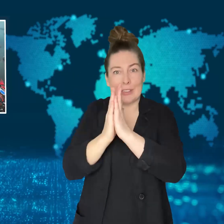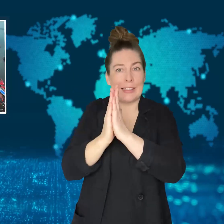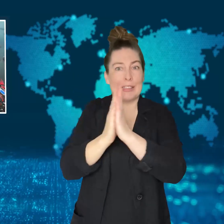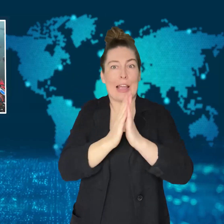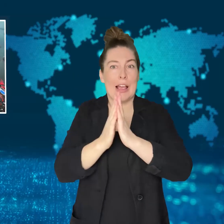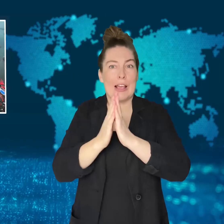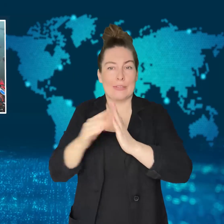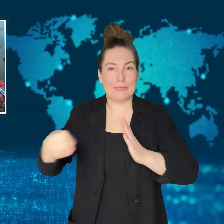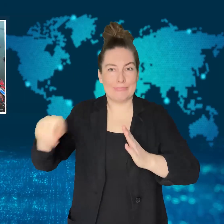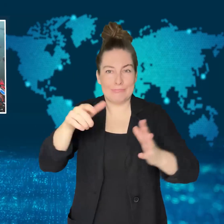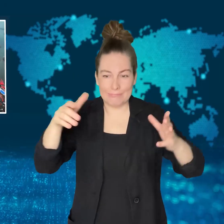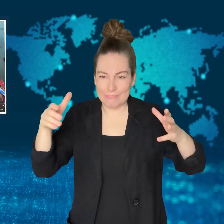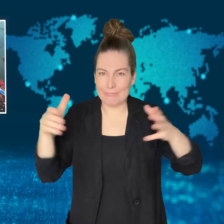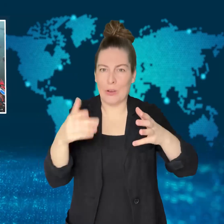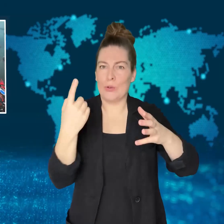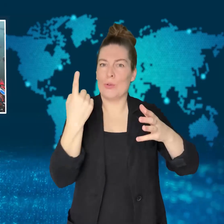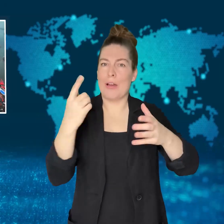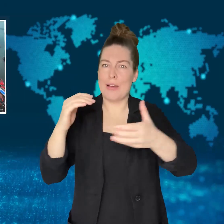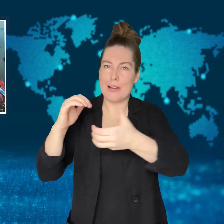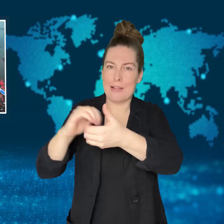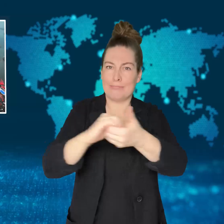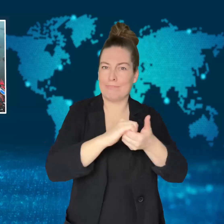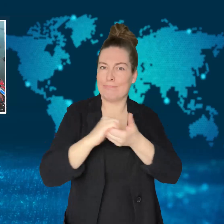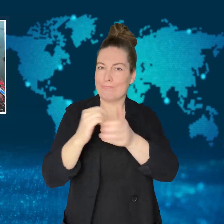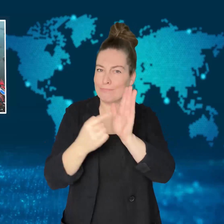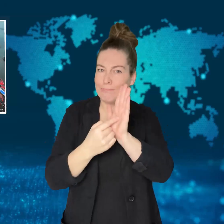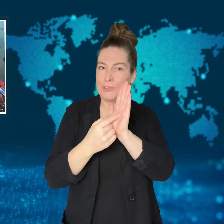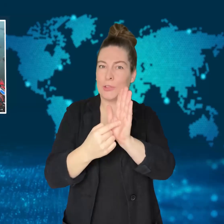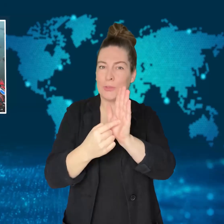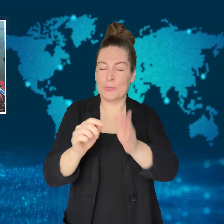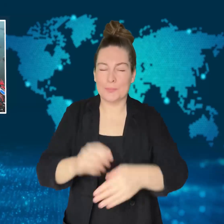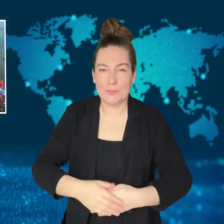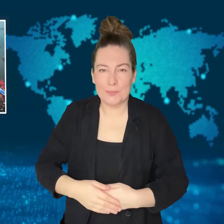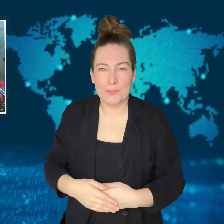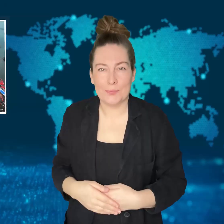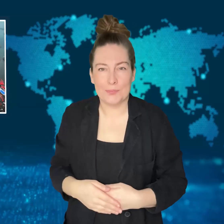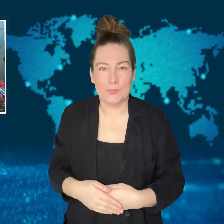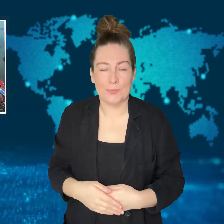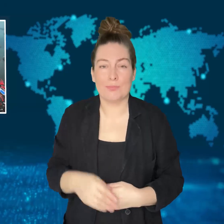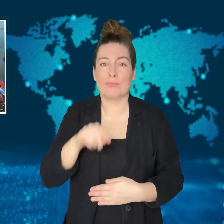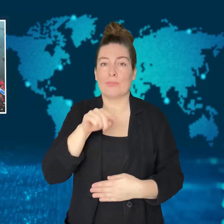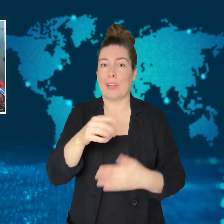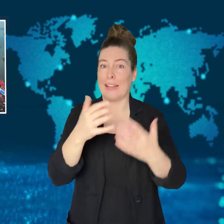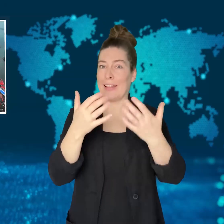It is the Hindu religion's biggest display of unity.